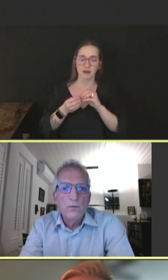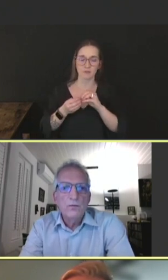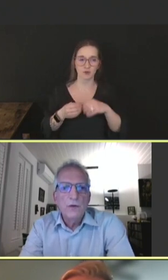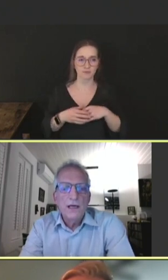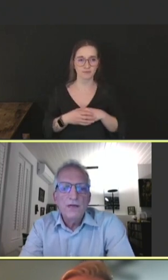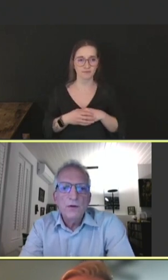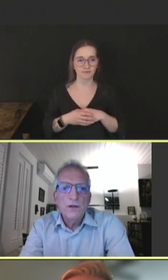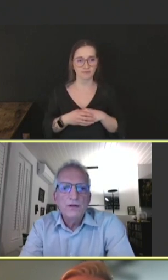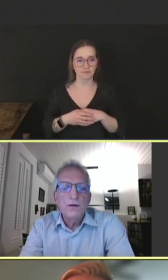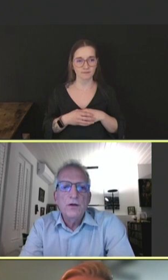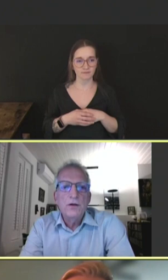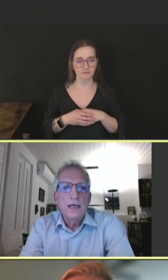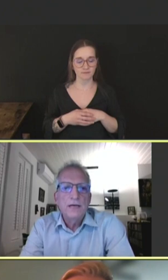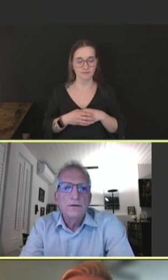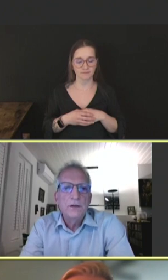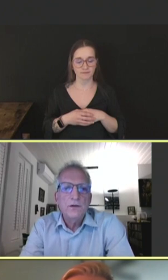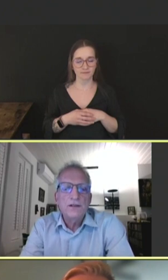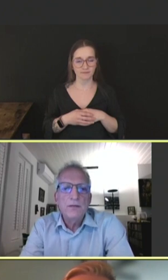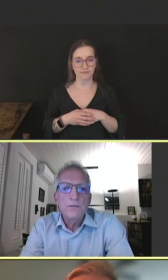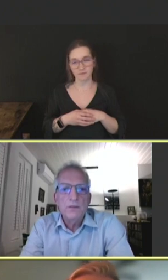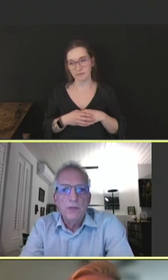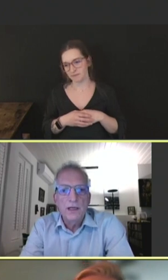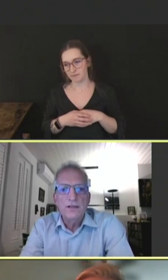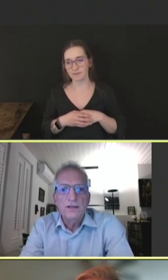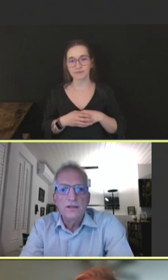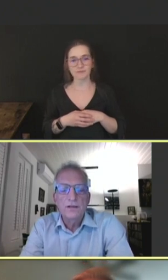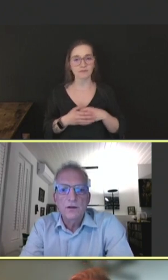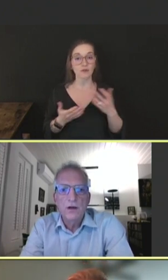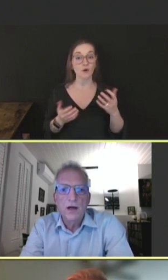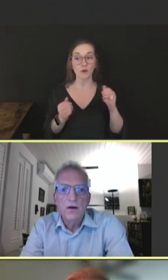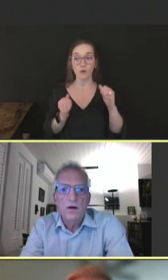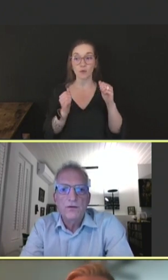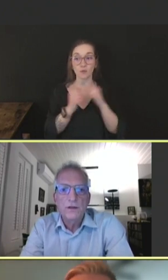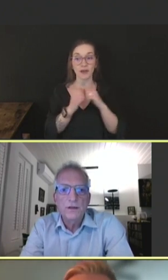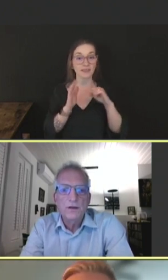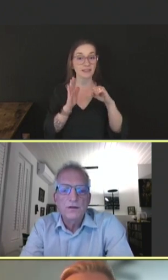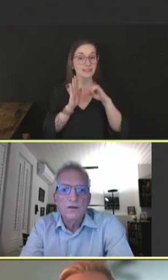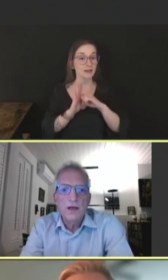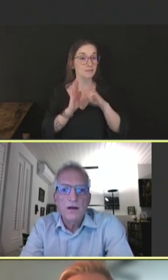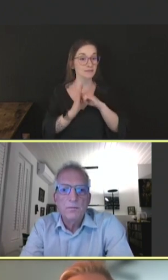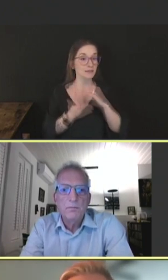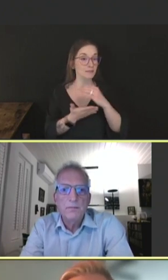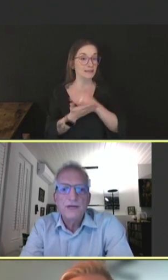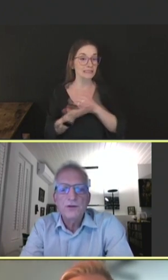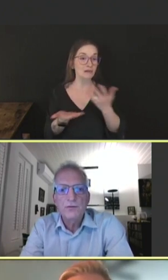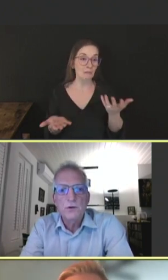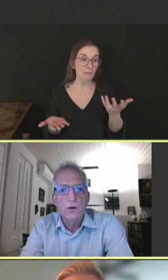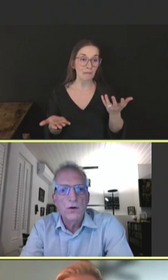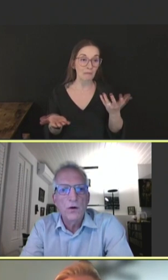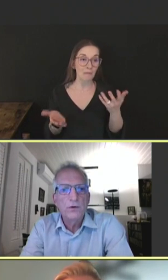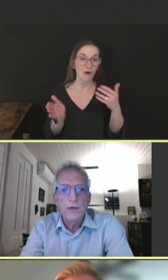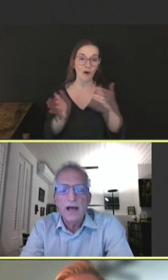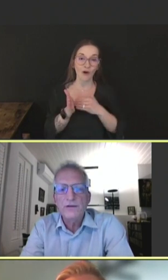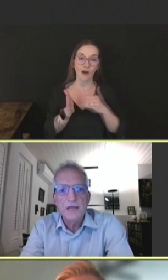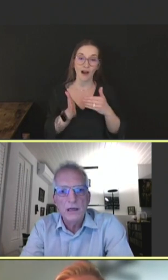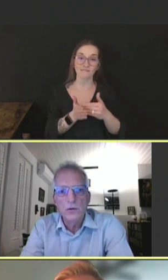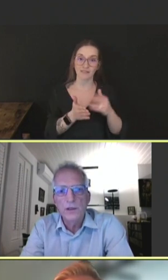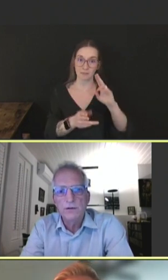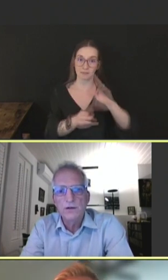Even with the, you know, symptom list often mentioned for Long-COVID, we haven't included